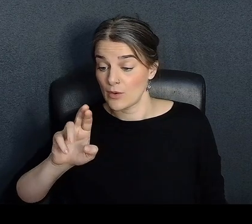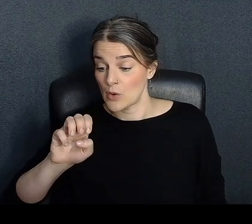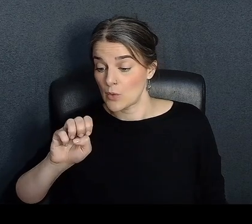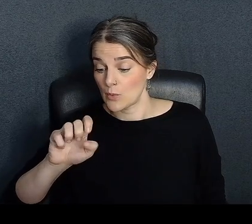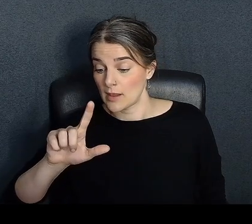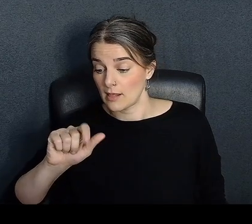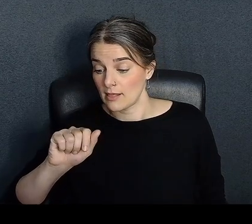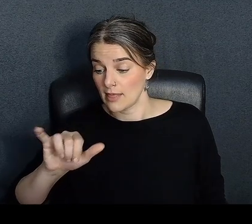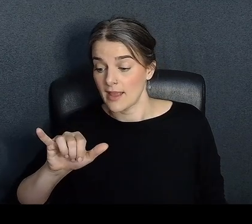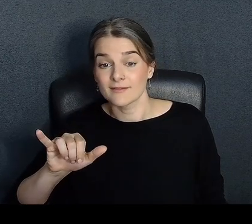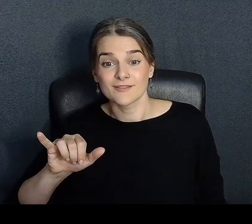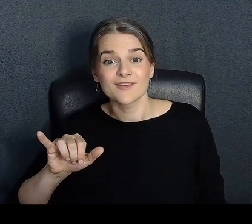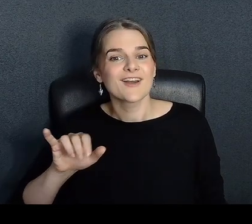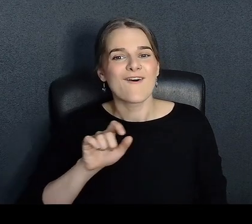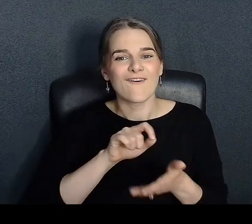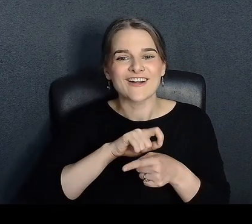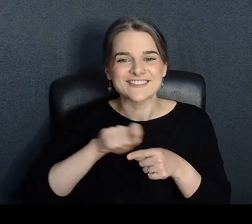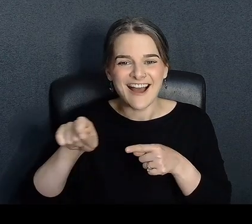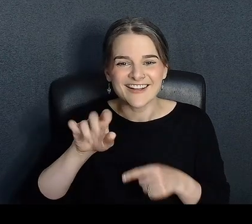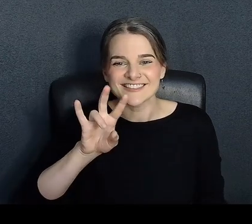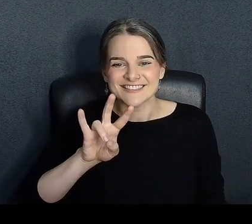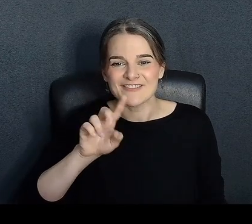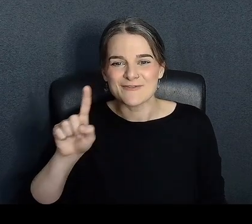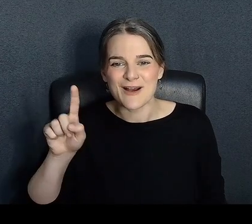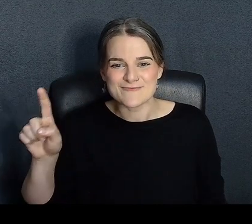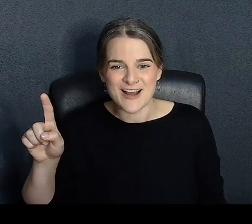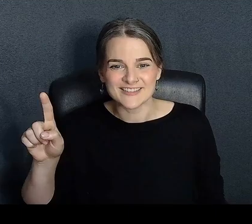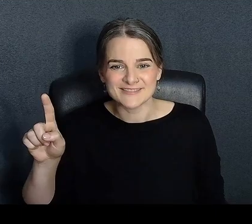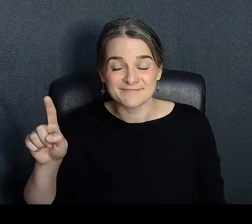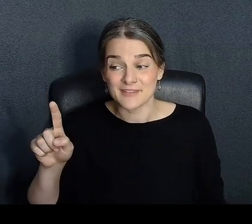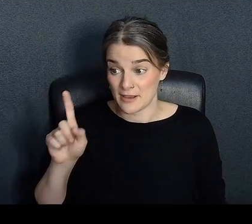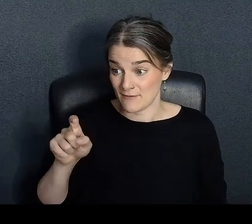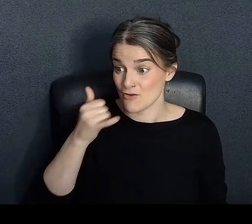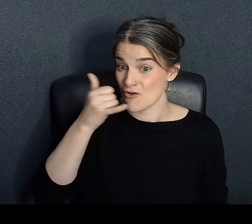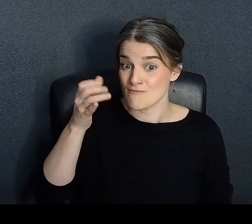711 if you have to call someone with a hearing disability.